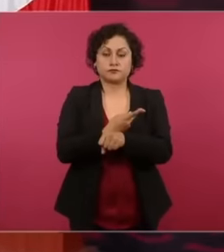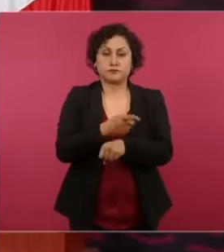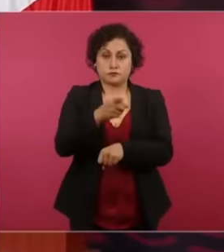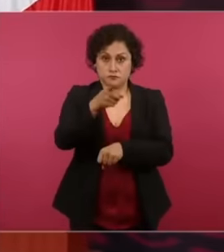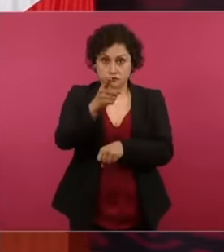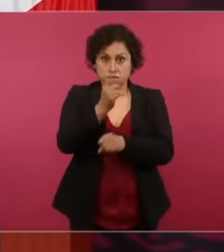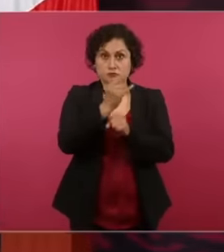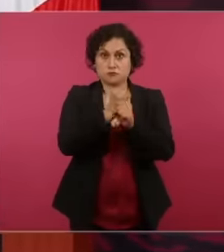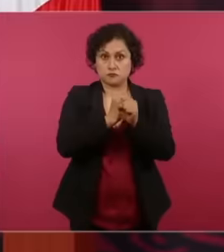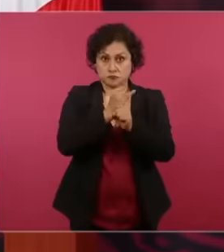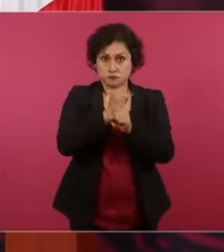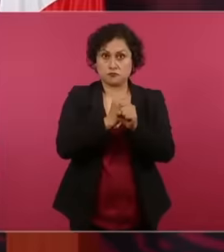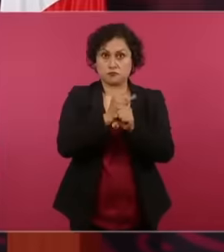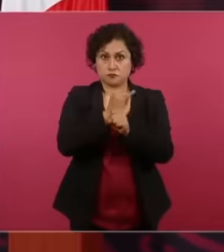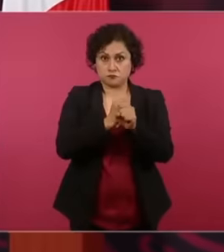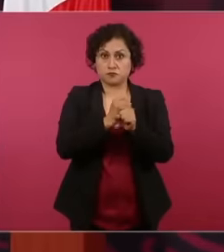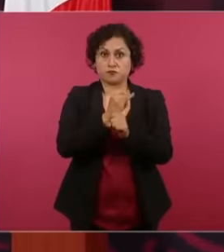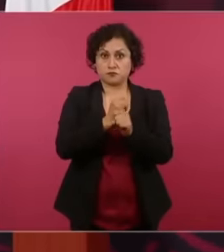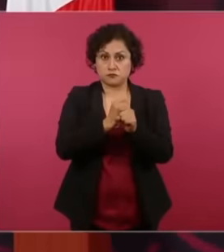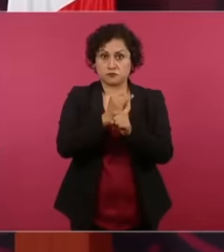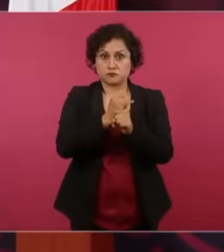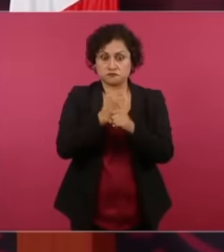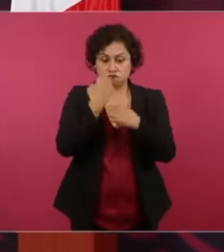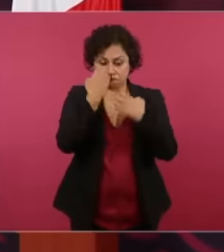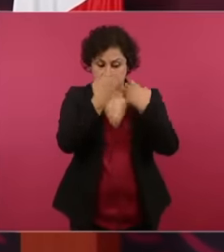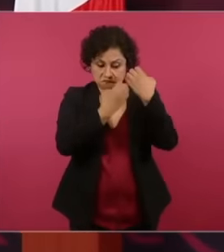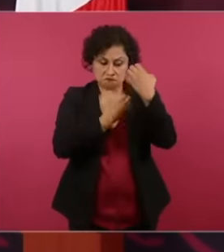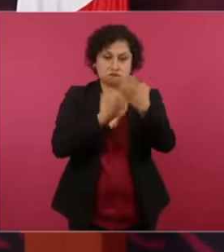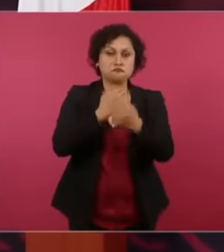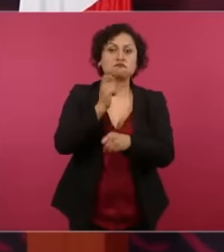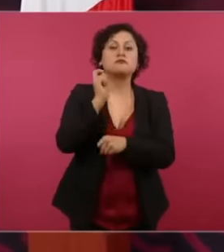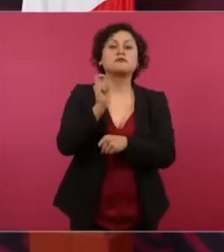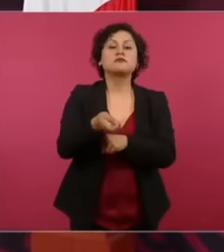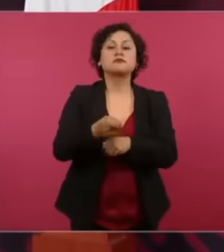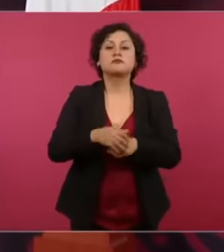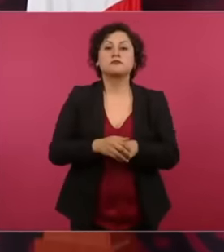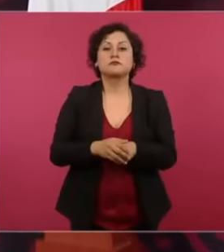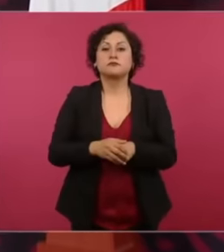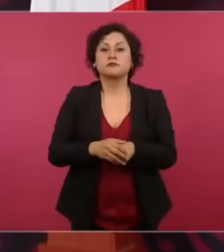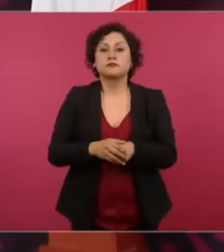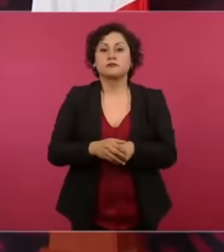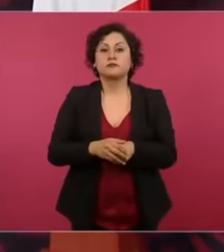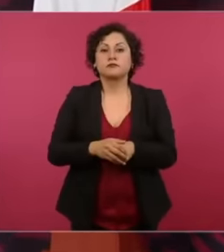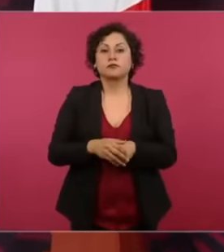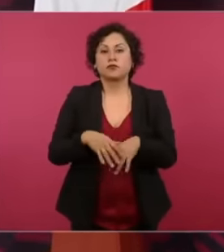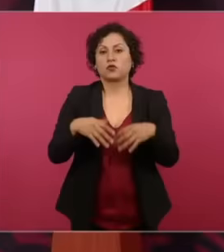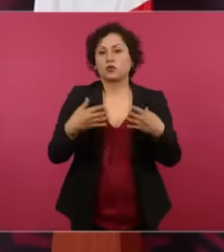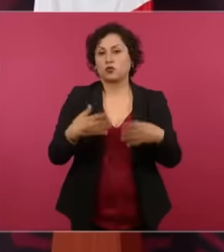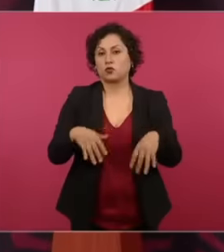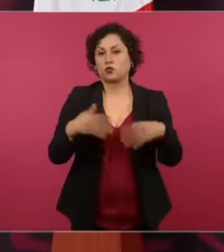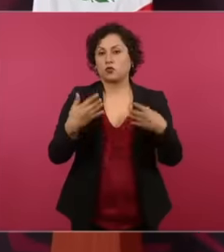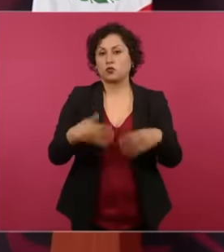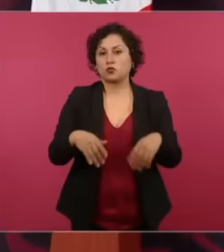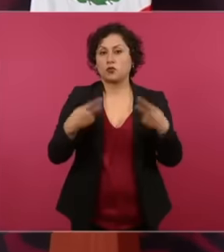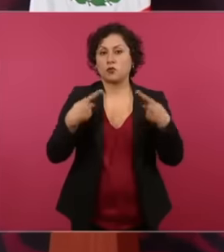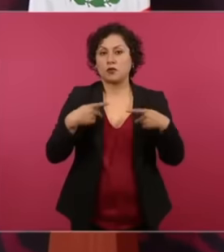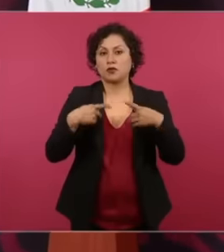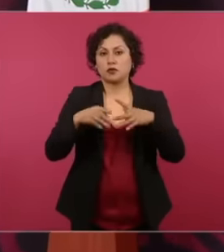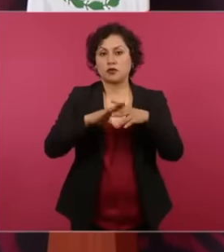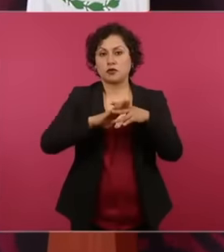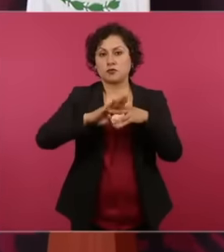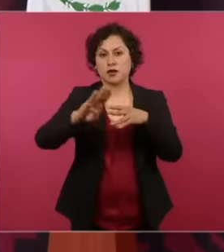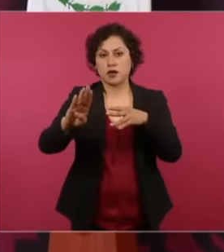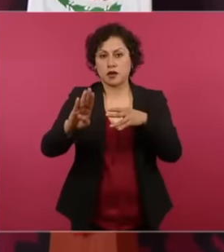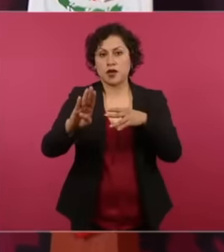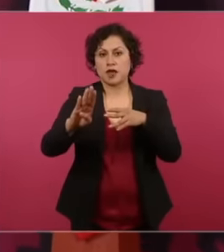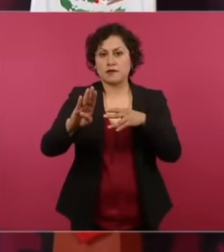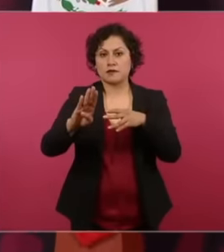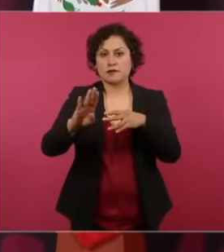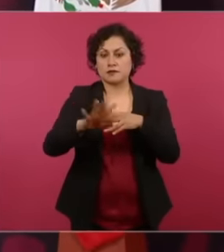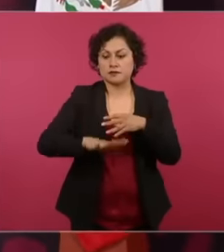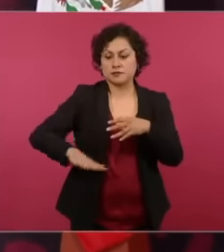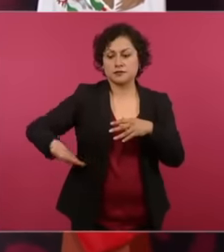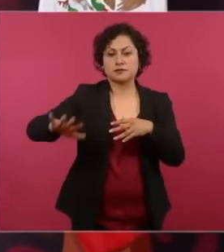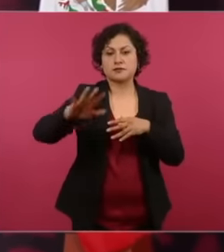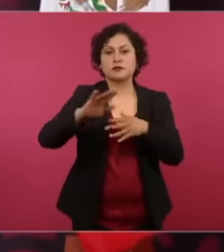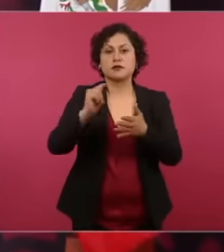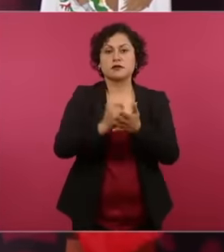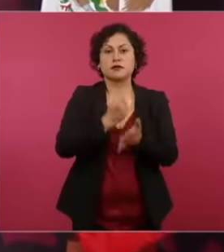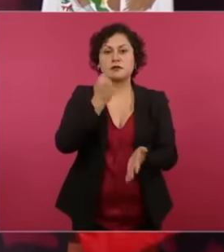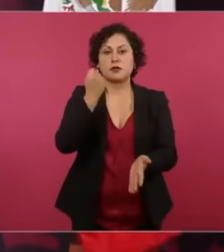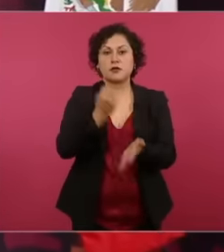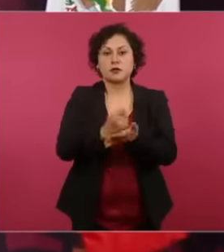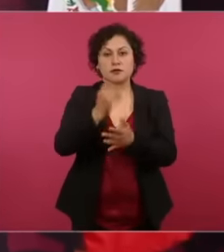was a terrible massacre of migrants in San Fernando, Tamaulipas and others.